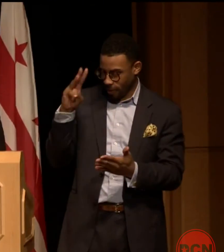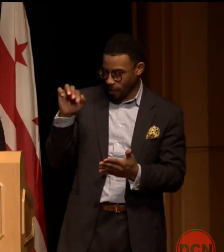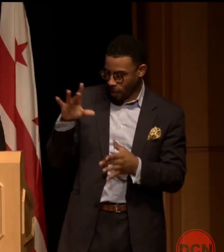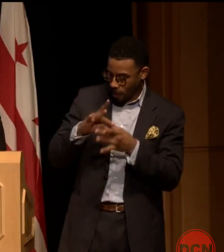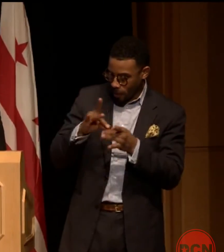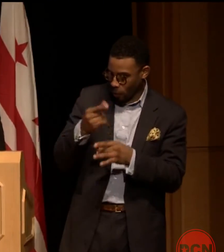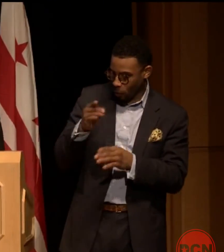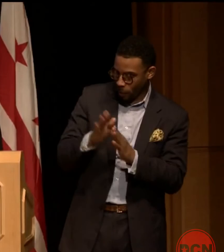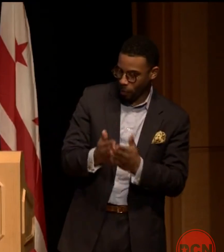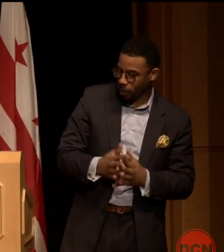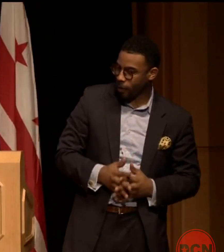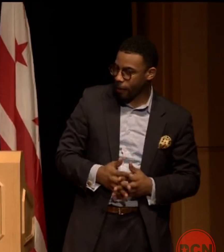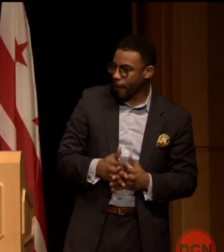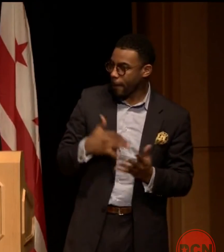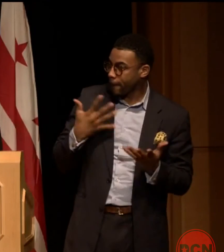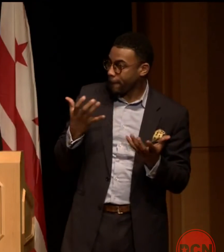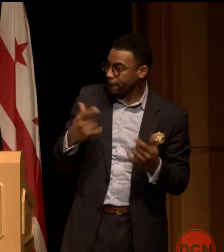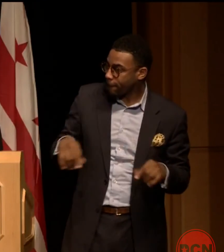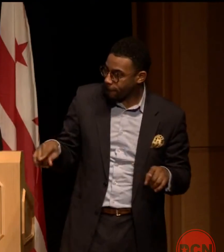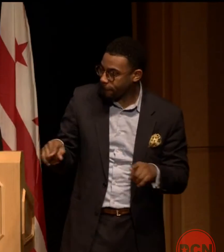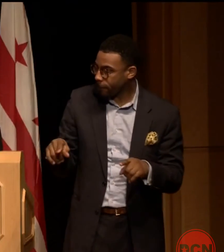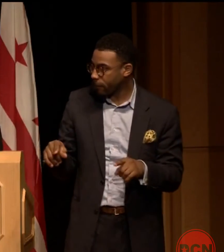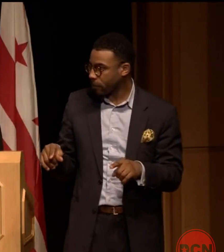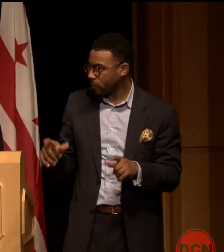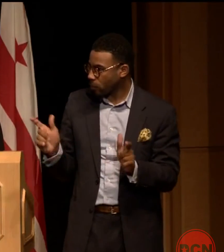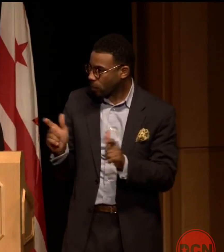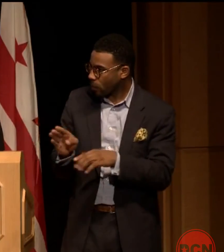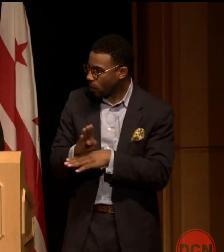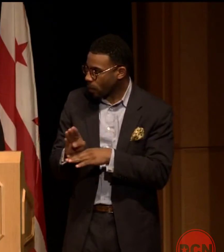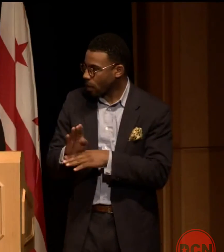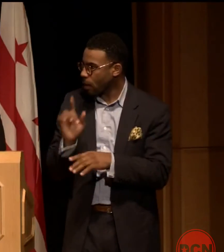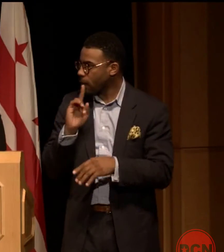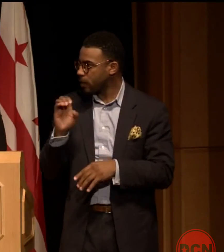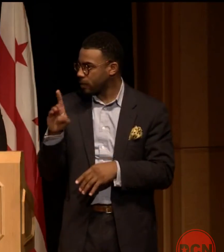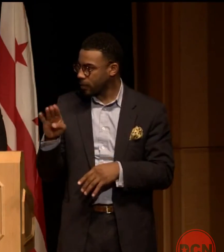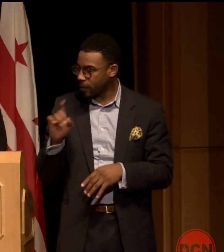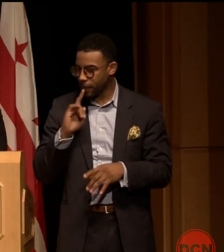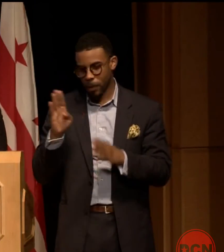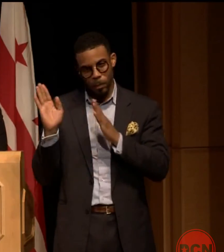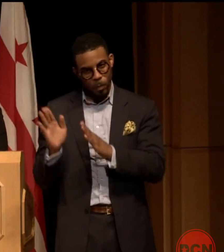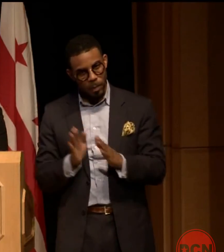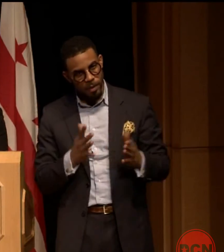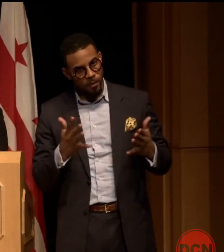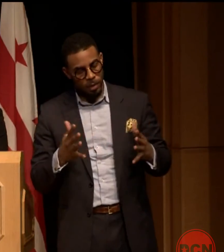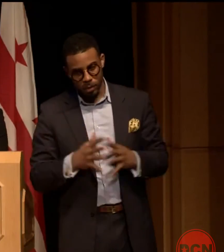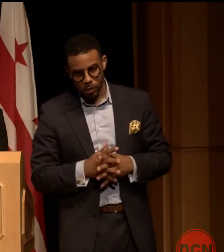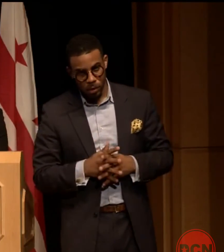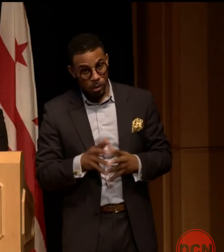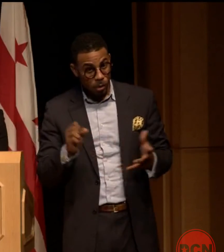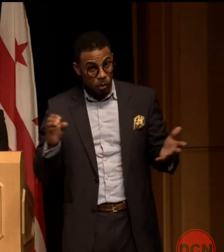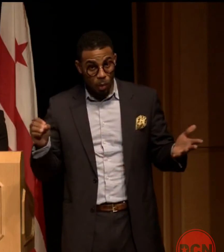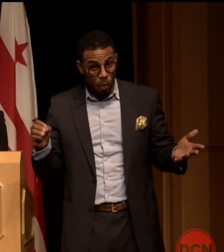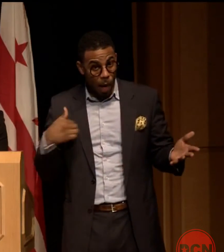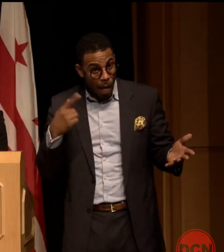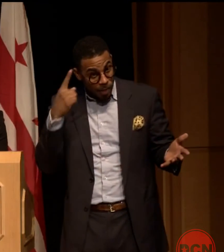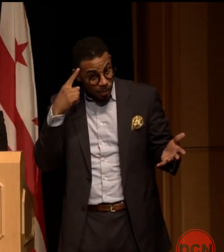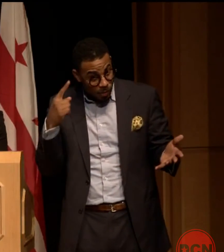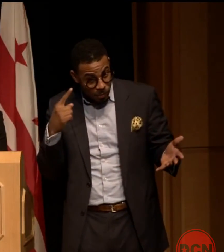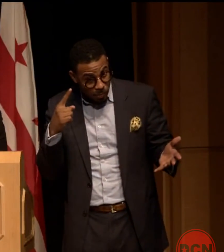GREEN BOOK AND I WANT YOU OUR SMALL BUSINESSES OR CBE'S TO BE PREPARED. SO I THINK IT IS OUTSIDE WE HAVE